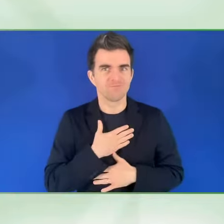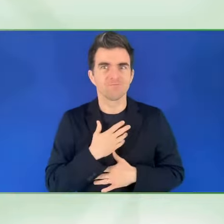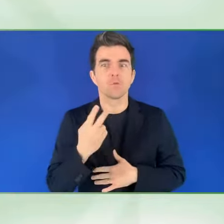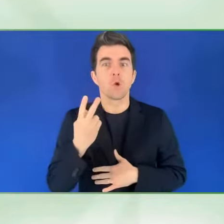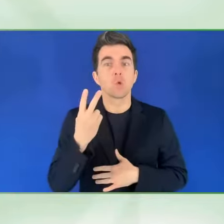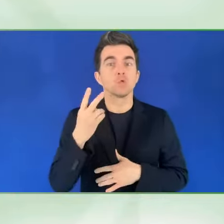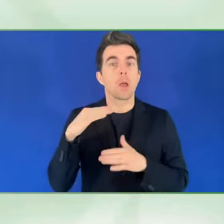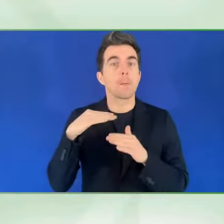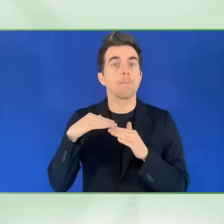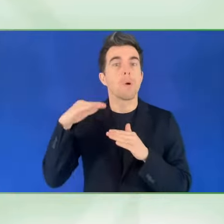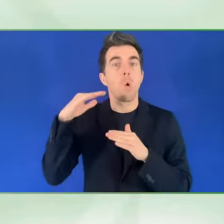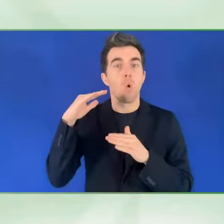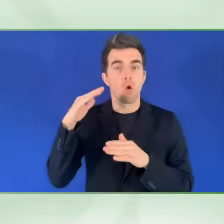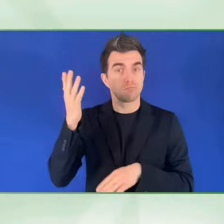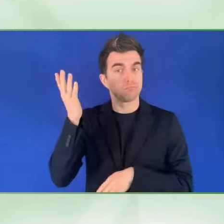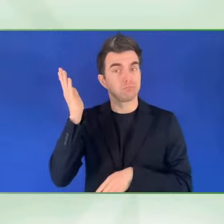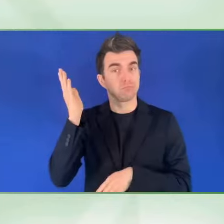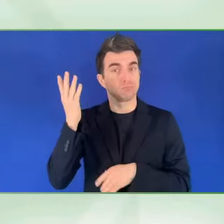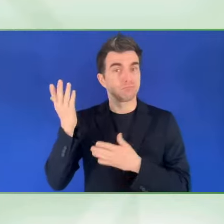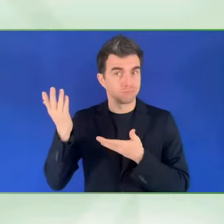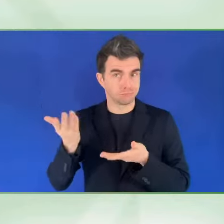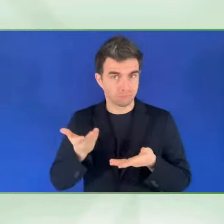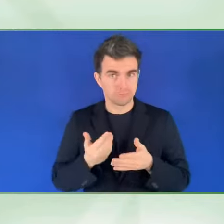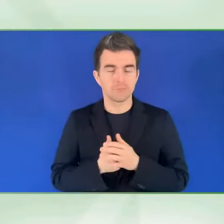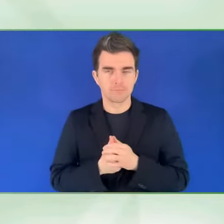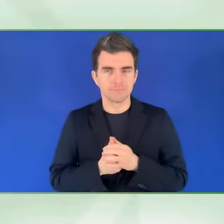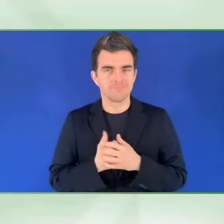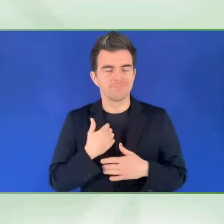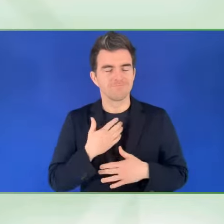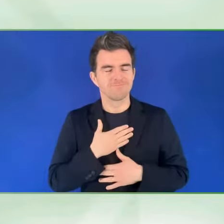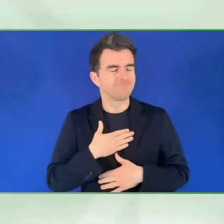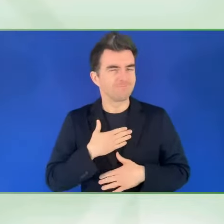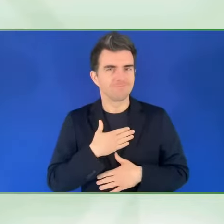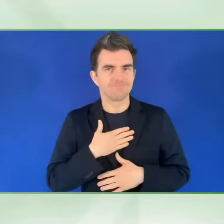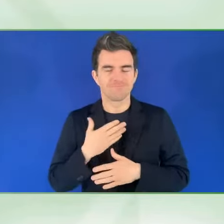The children are the centre of our community.